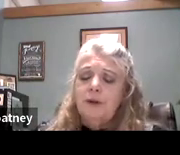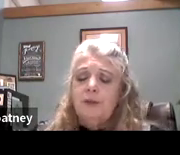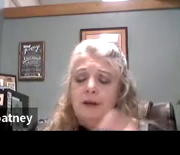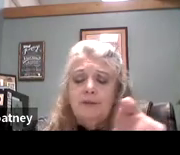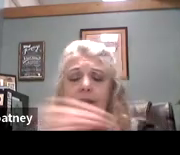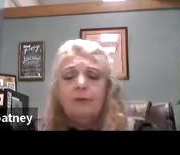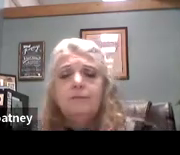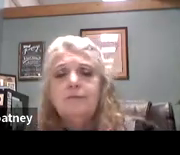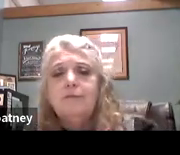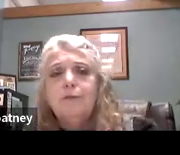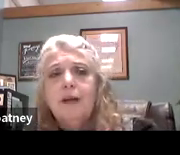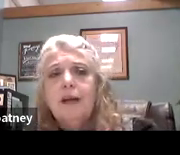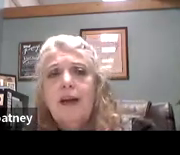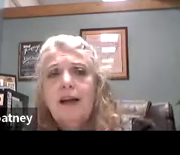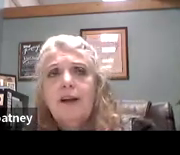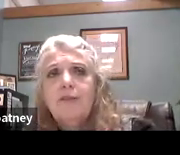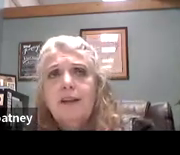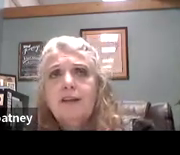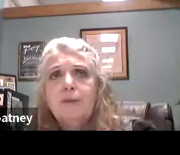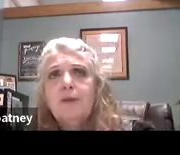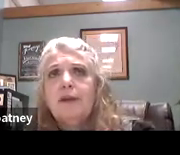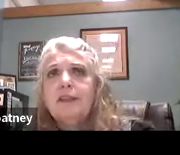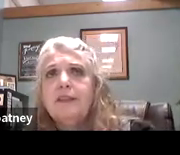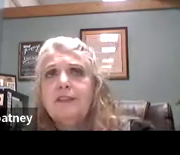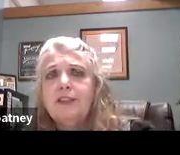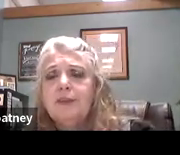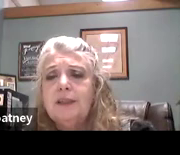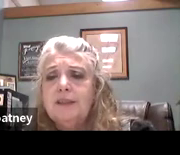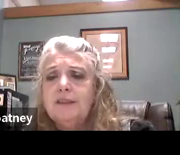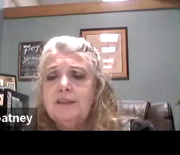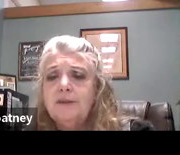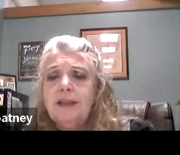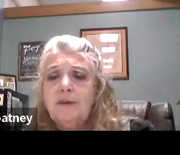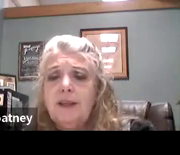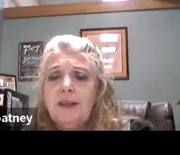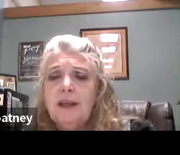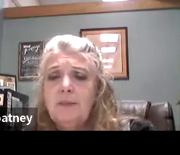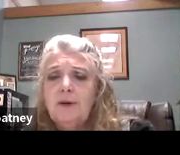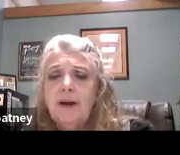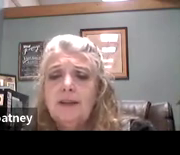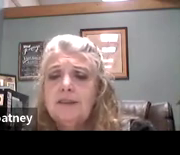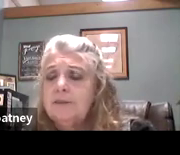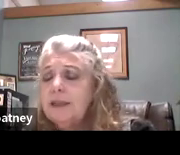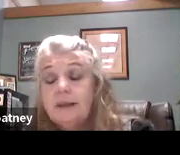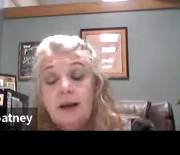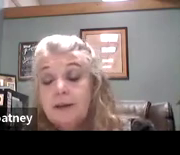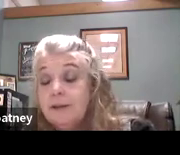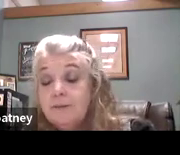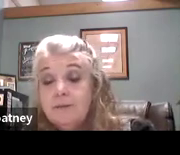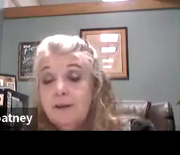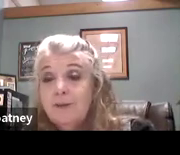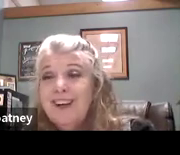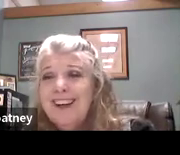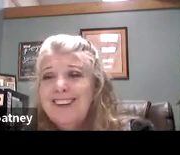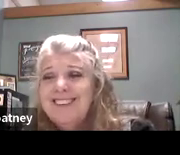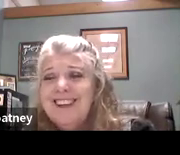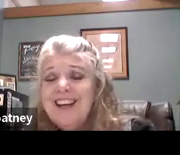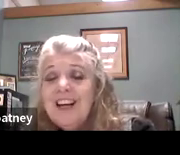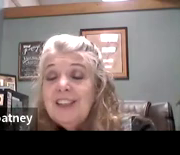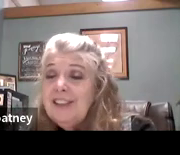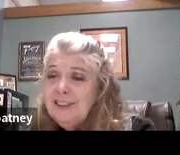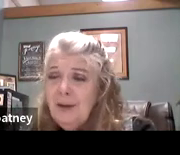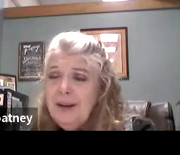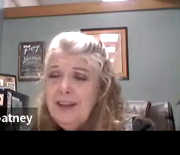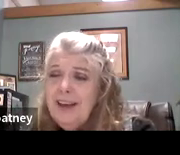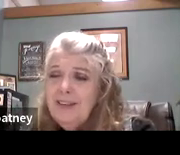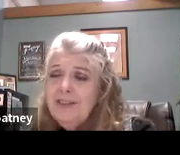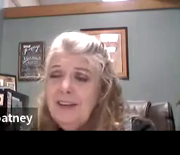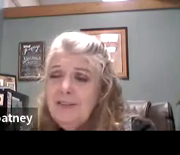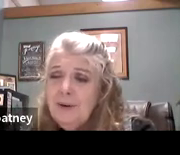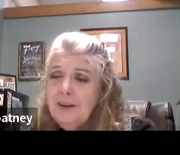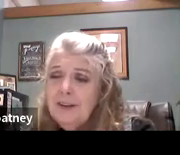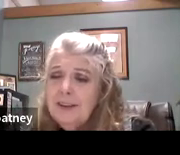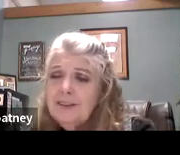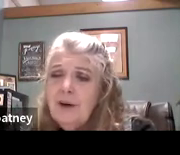In fact, there's kind kf some stupid policy changes that are happening for on IDD waiver and in foster care.